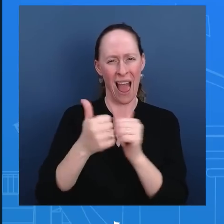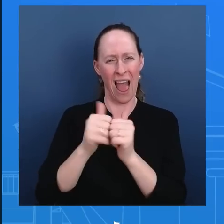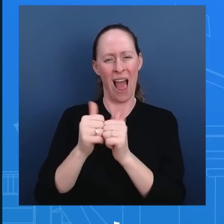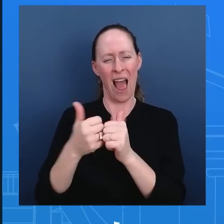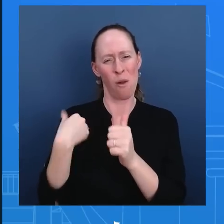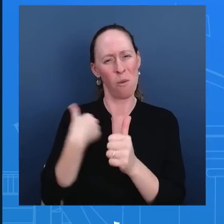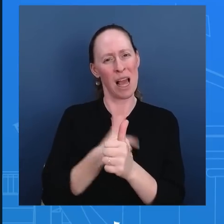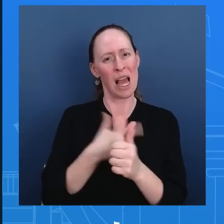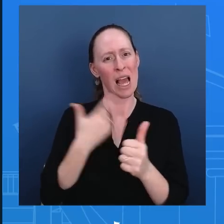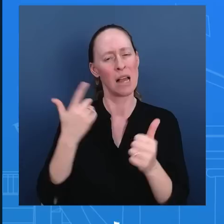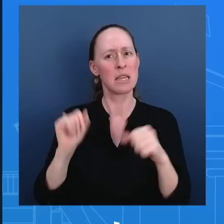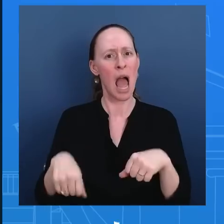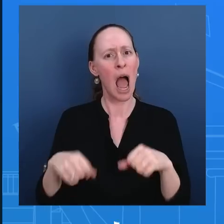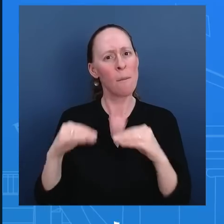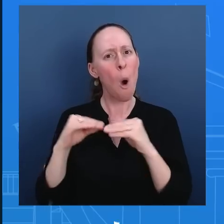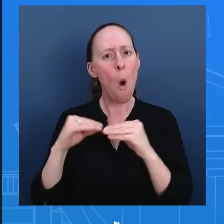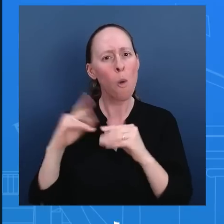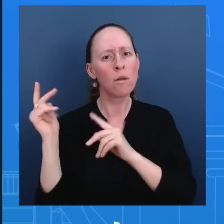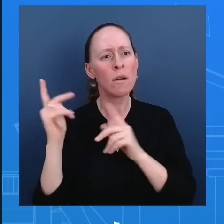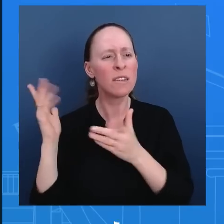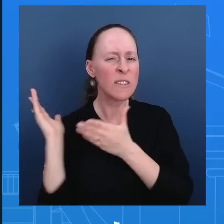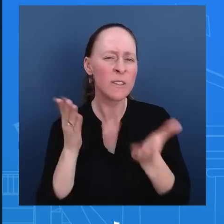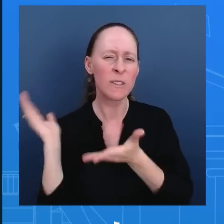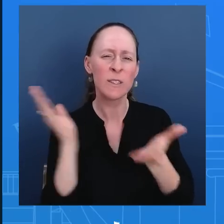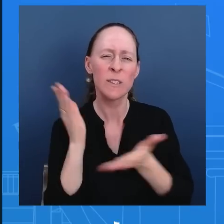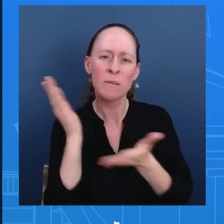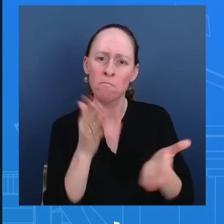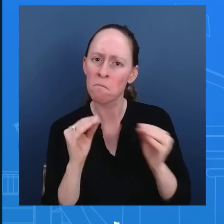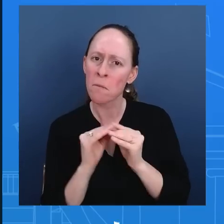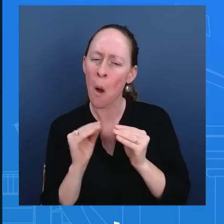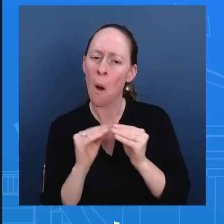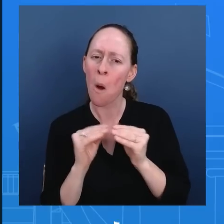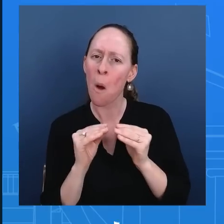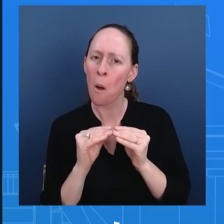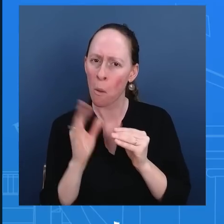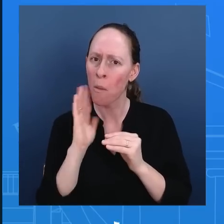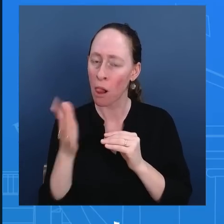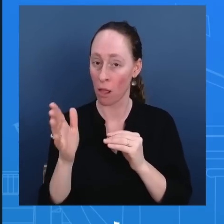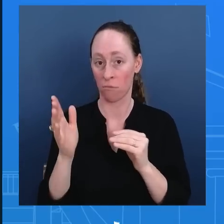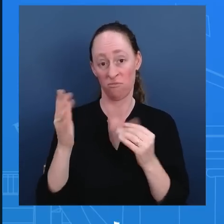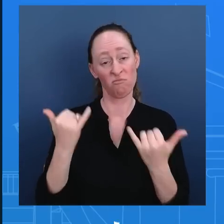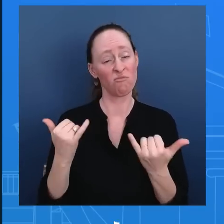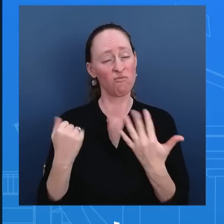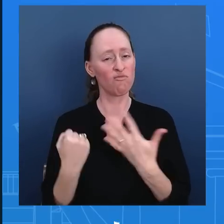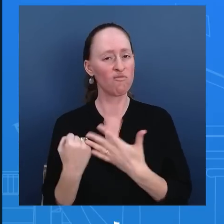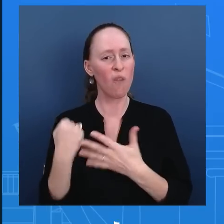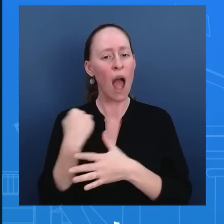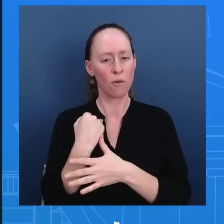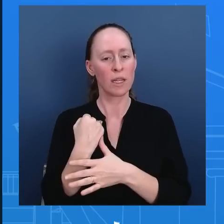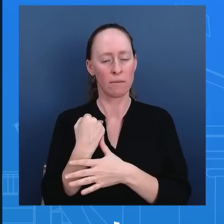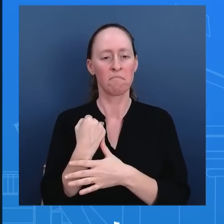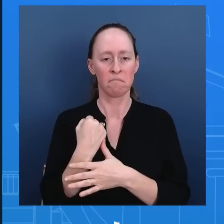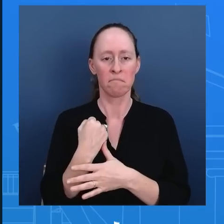So, that is going to be a priority, part of a -- part of his -- part of his discussions throughout the region as well. Go ahead, Jared.